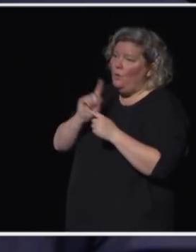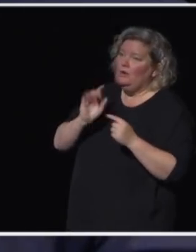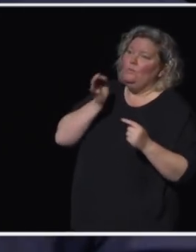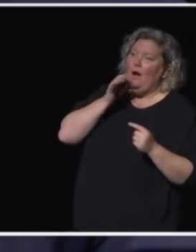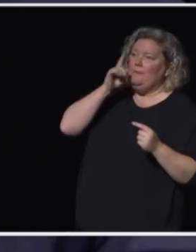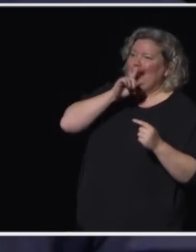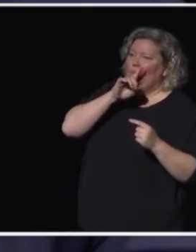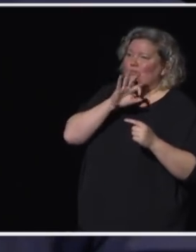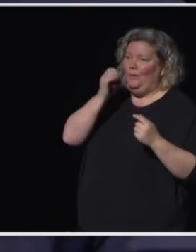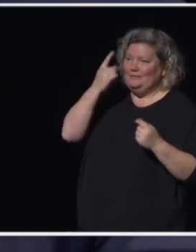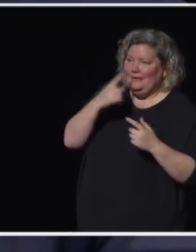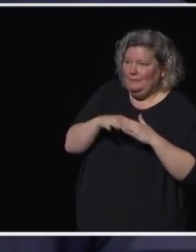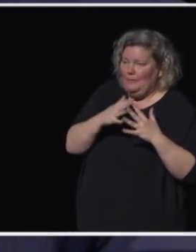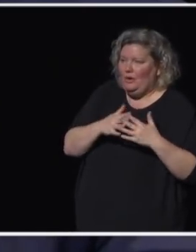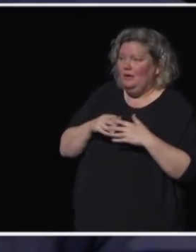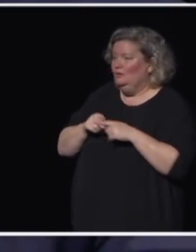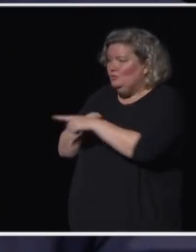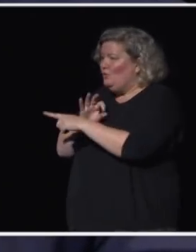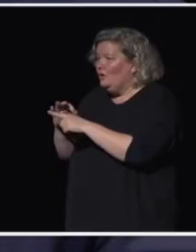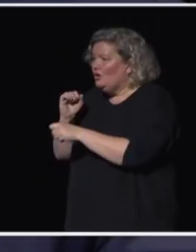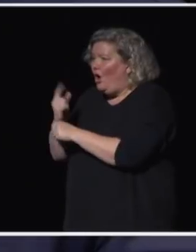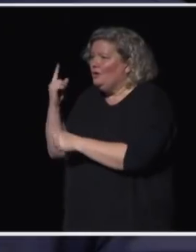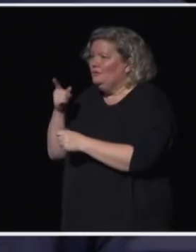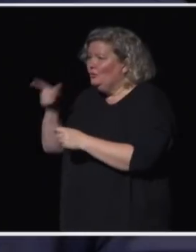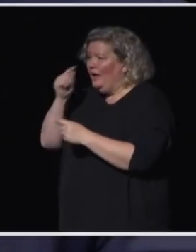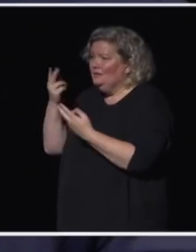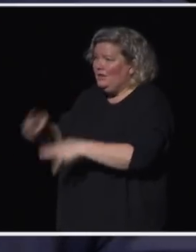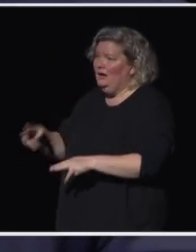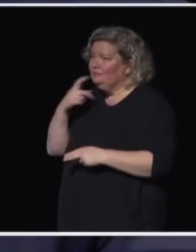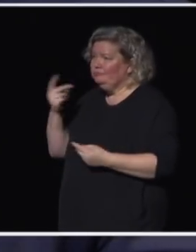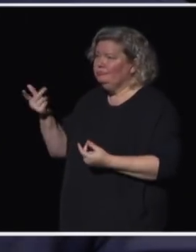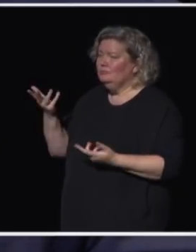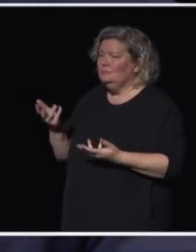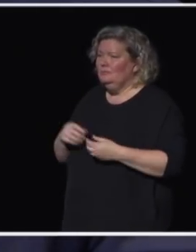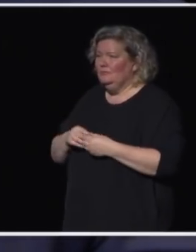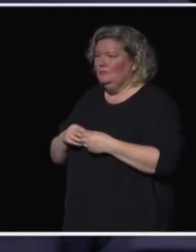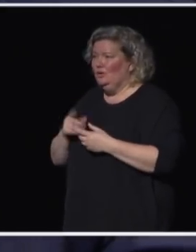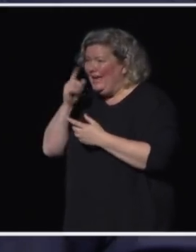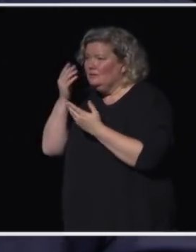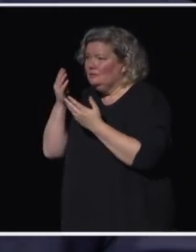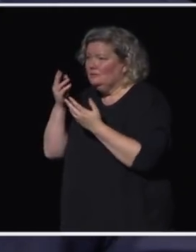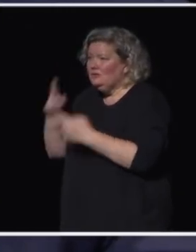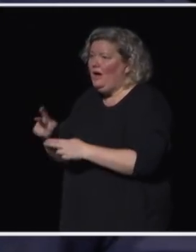You are vulnerable. You can lose your life so you best treasure it and be careful about it.